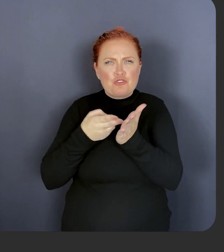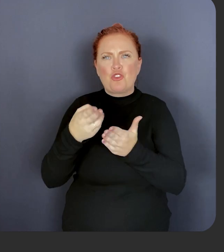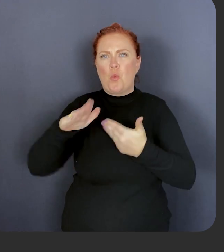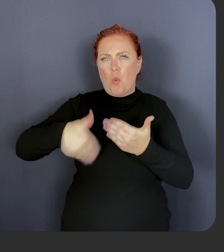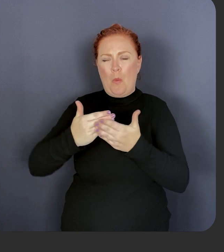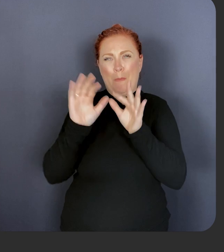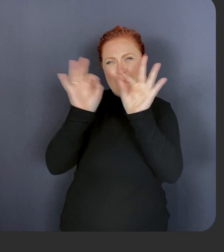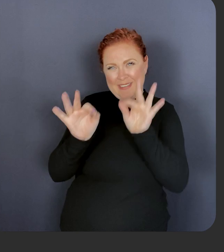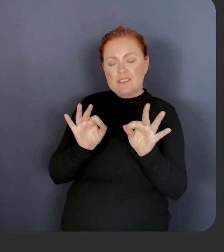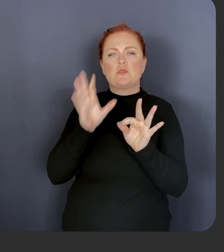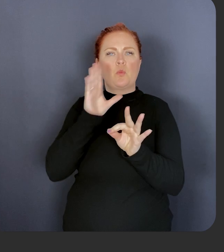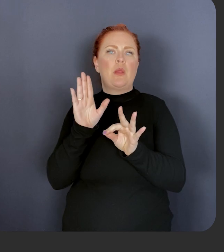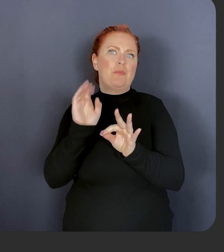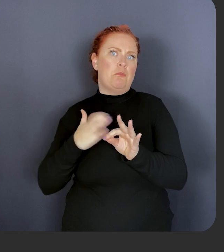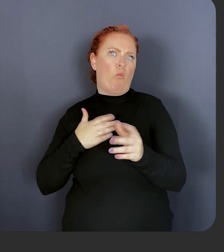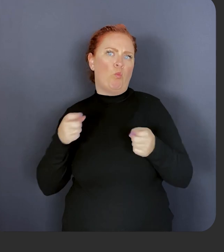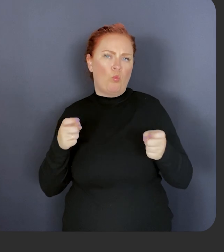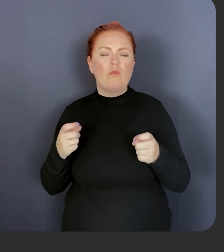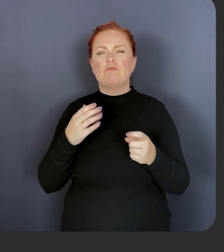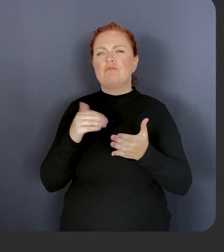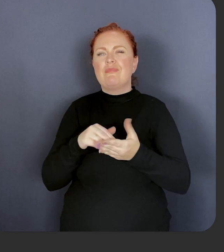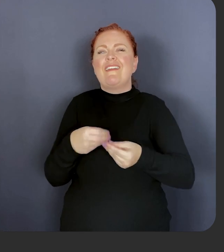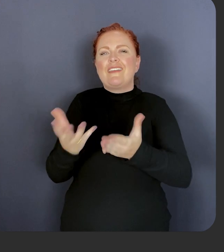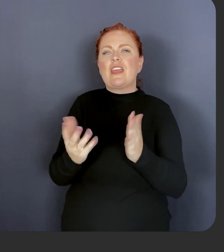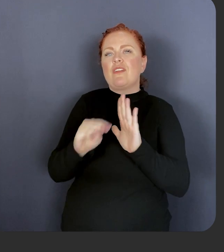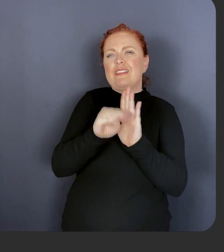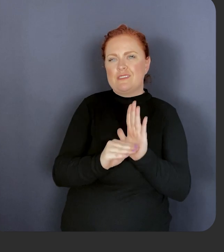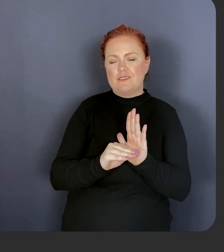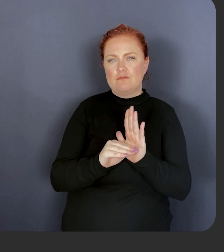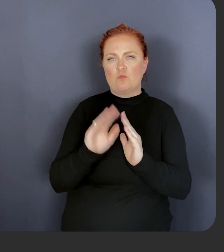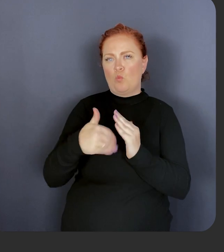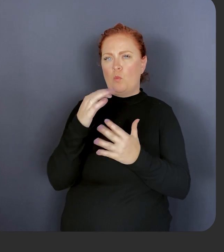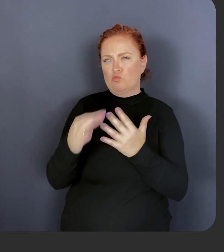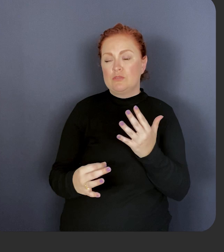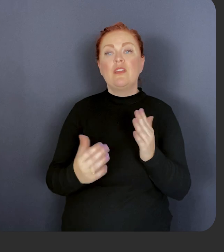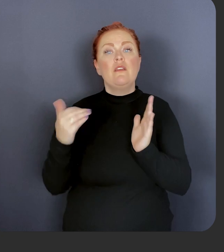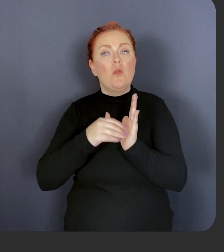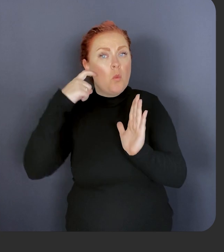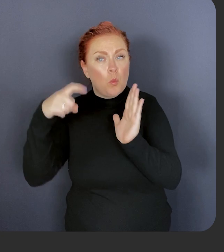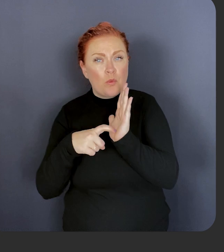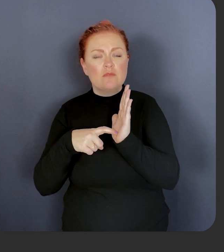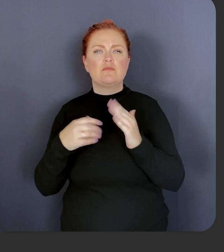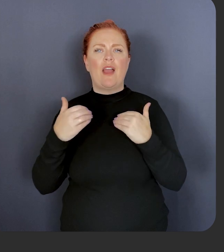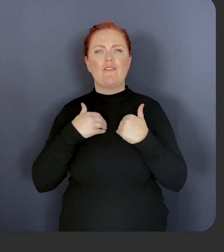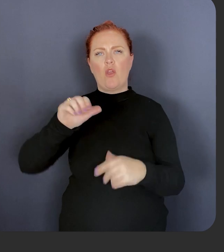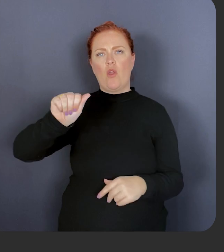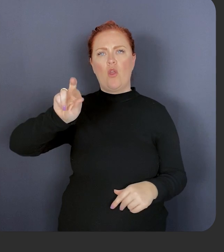are going to be my selective controls. And just, again, give that selection list. And here, notice that I'm giving an aria-label.